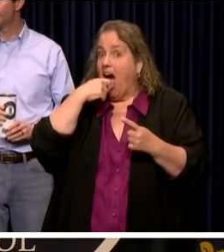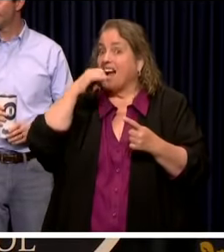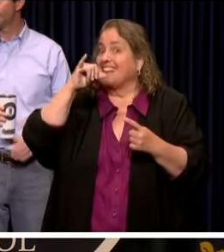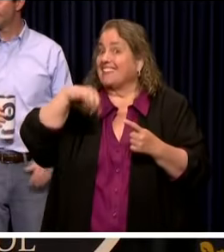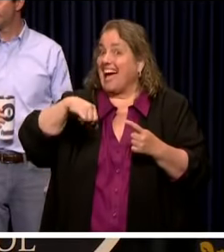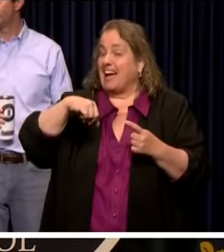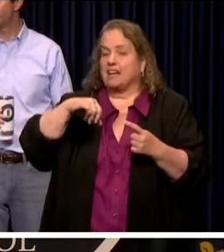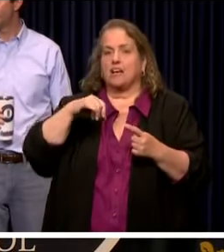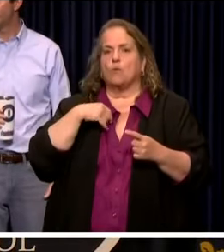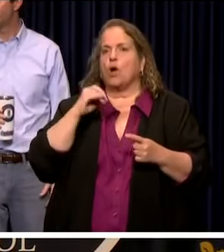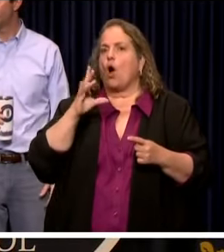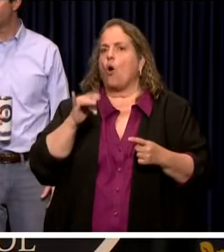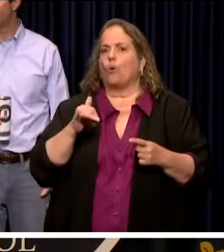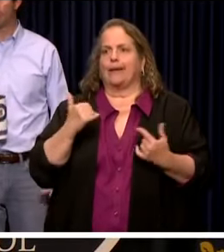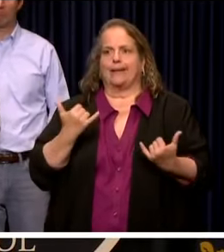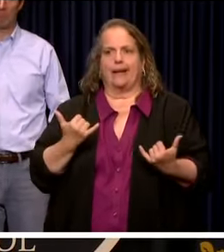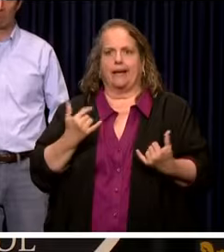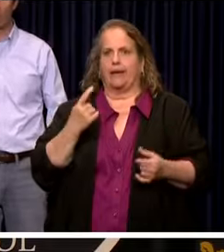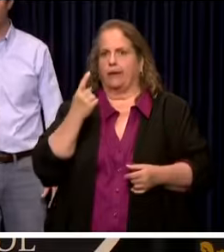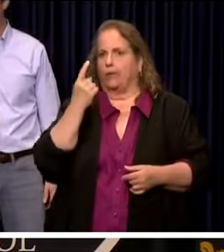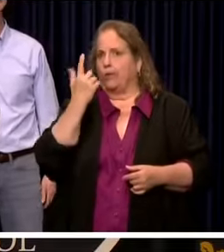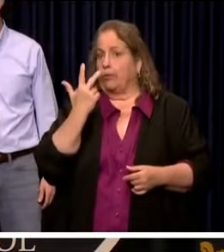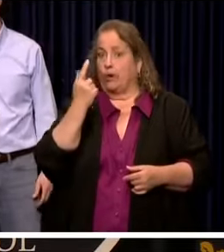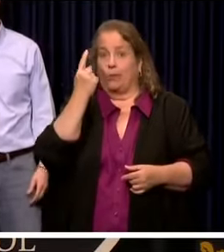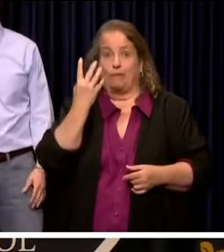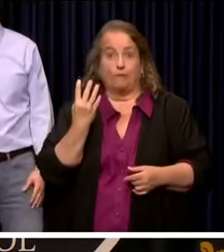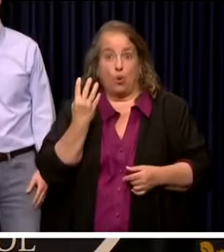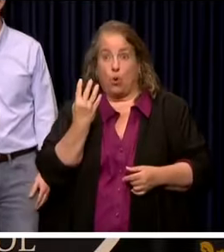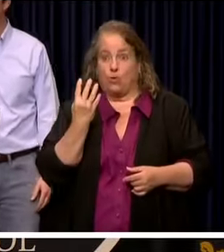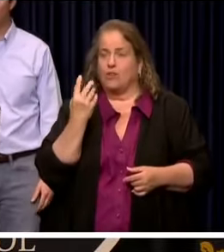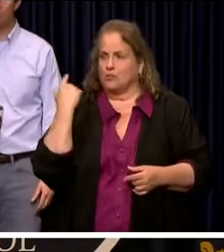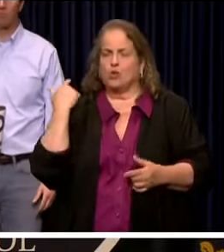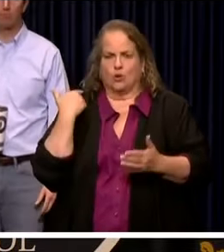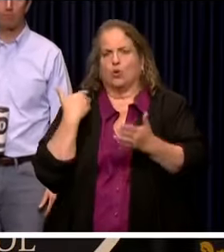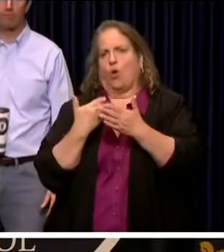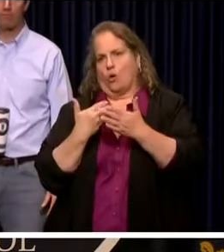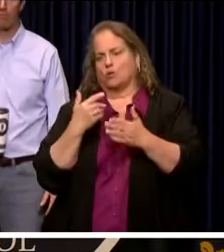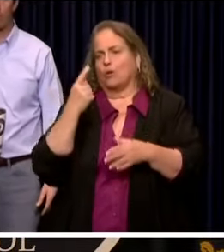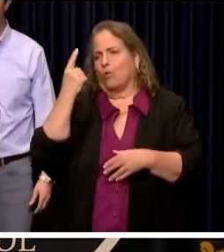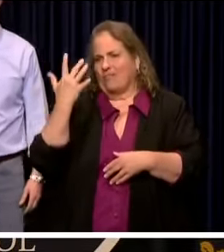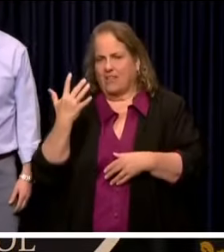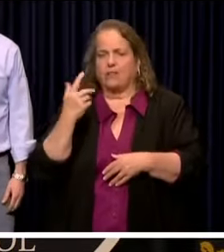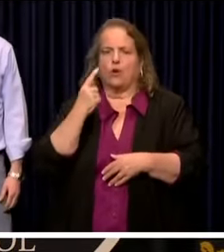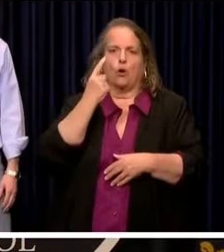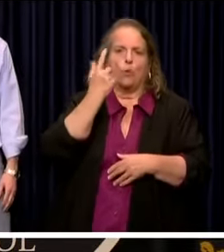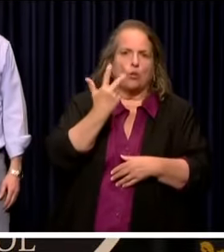INTERESTED IN A TEST AND YOU ARE IN THOSE REGIONS, SIGN UP.